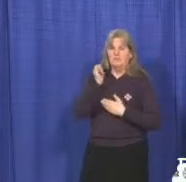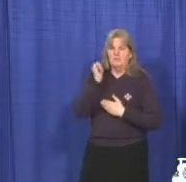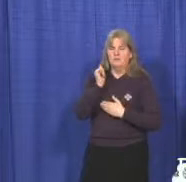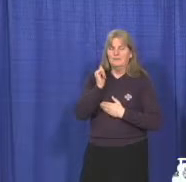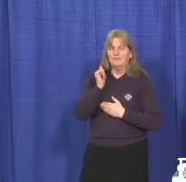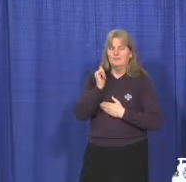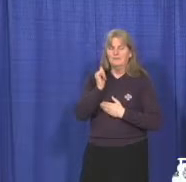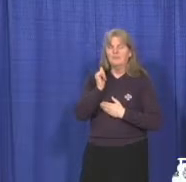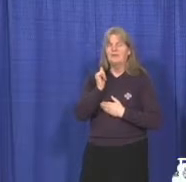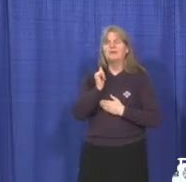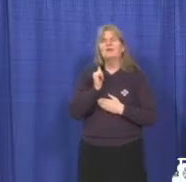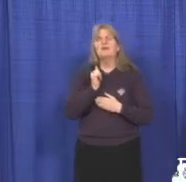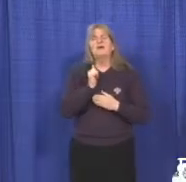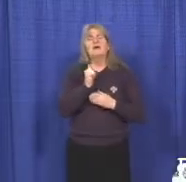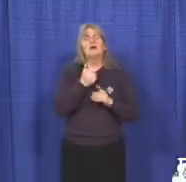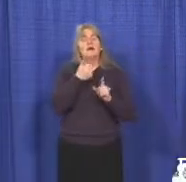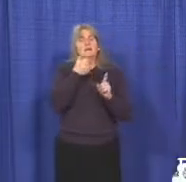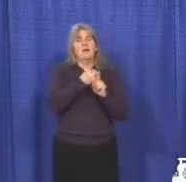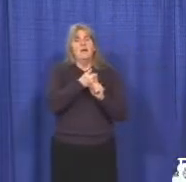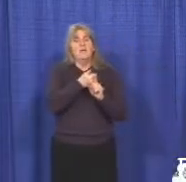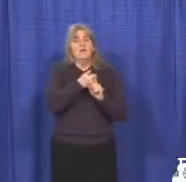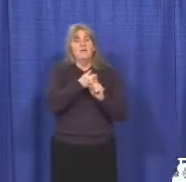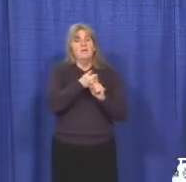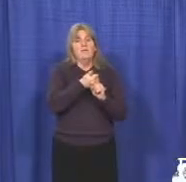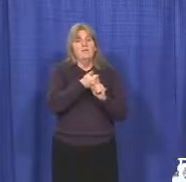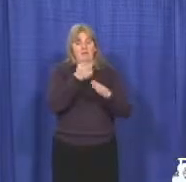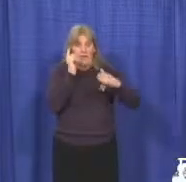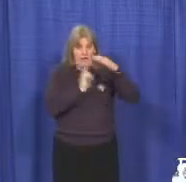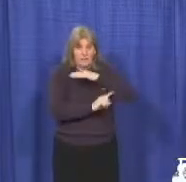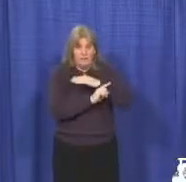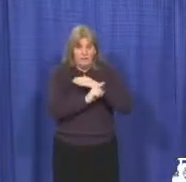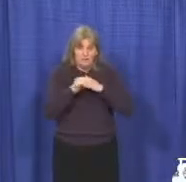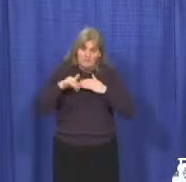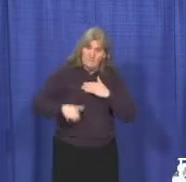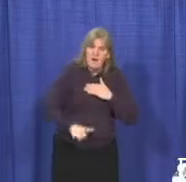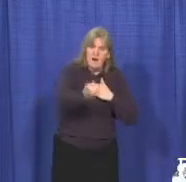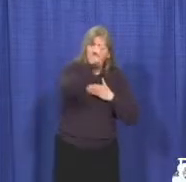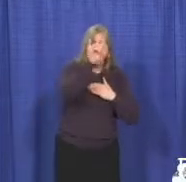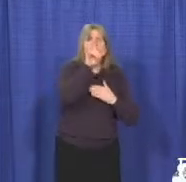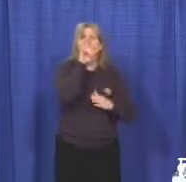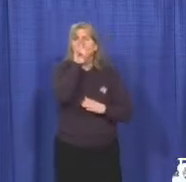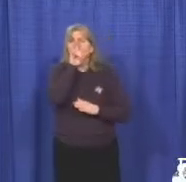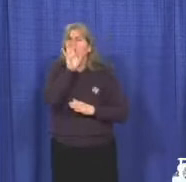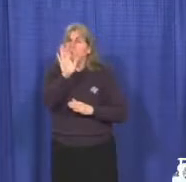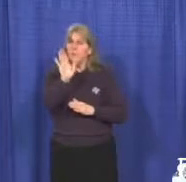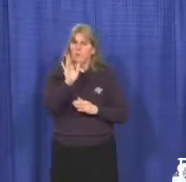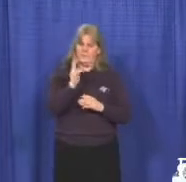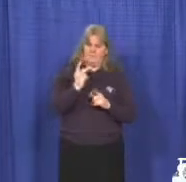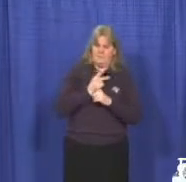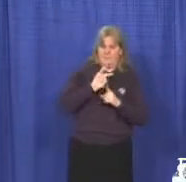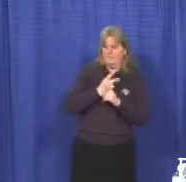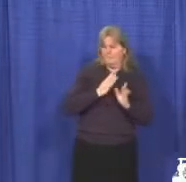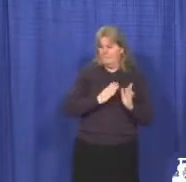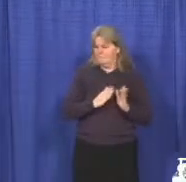That doesn't mean self-isolation will be permanent. We are planning possibilities as